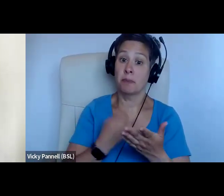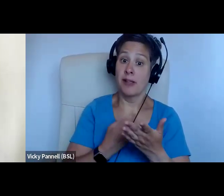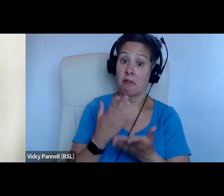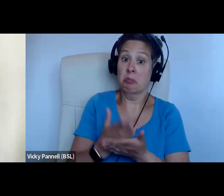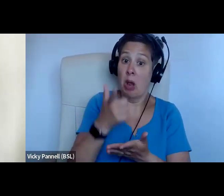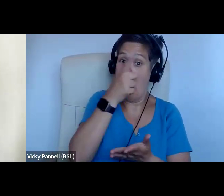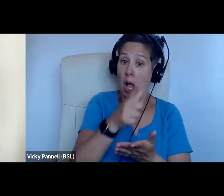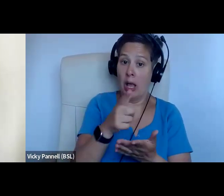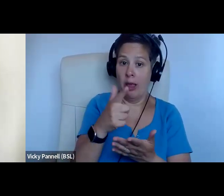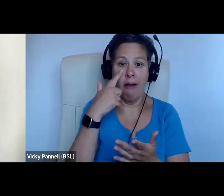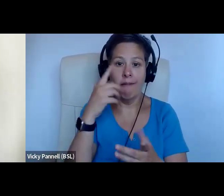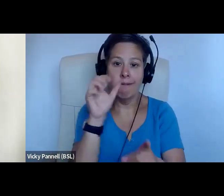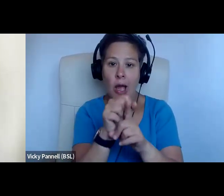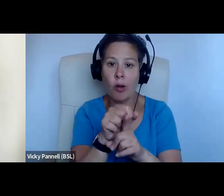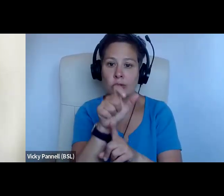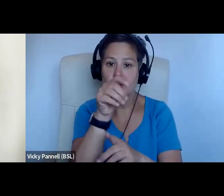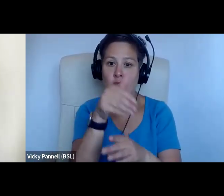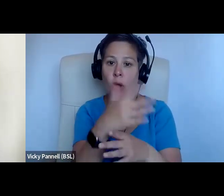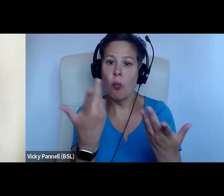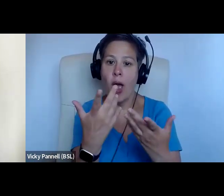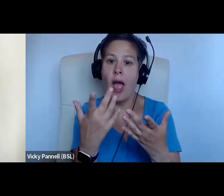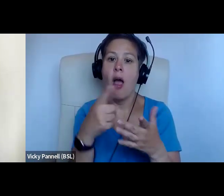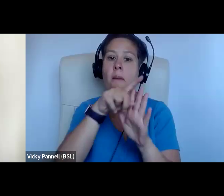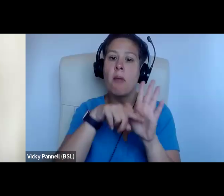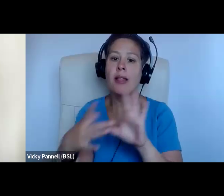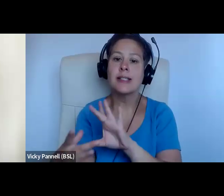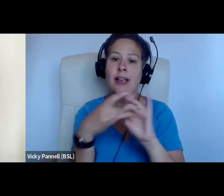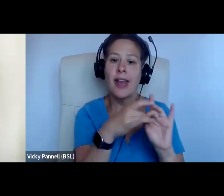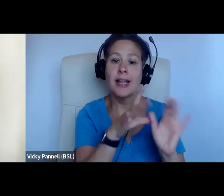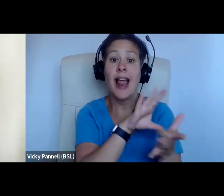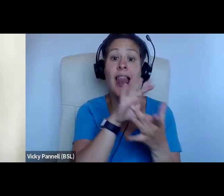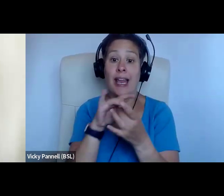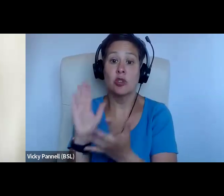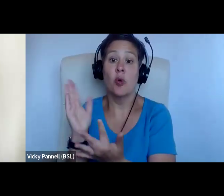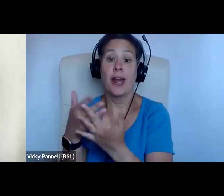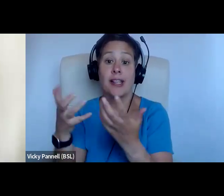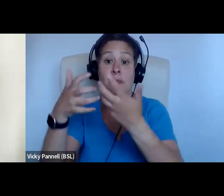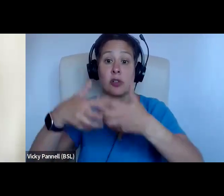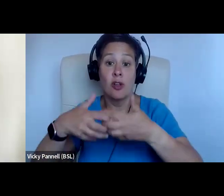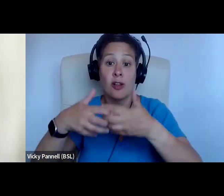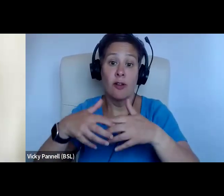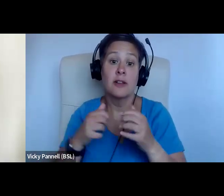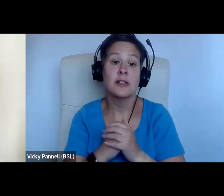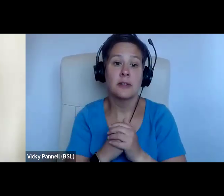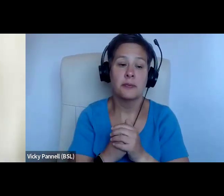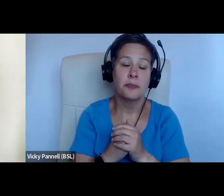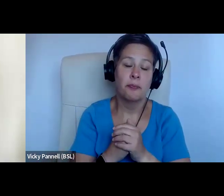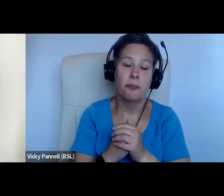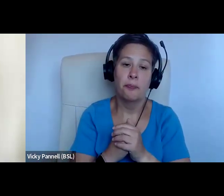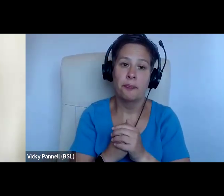And I used in that interview all of the things I've just talked about 'cause I was very aware that I'd probably be going up against some people who did have